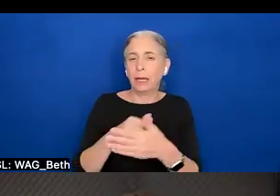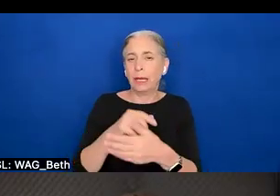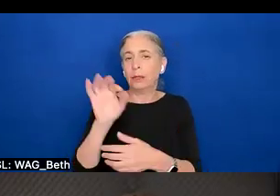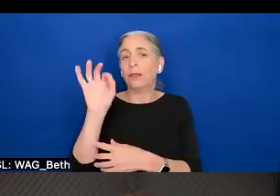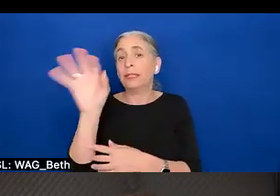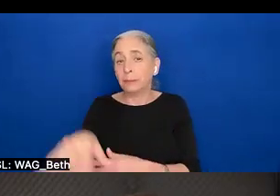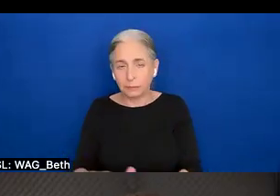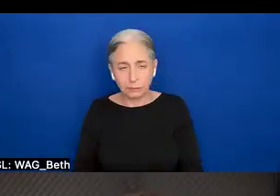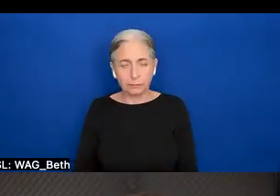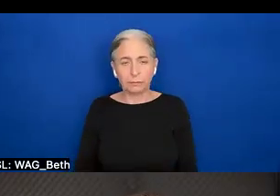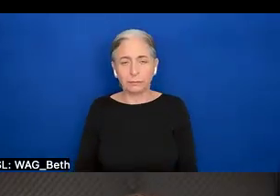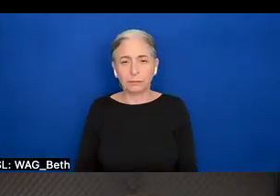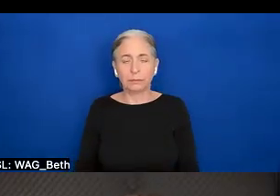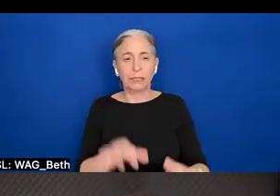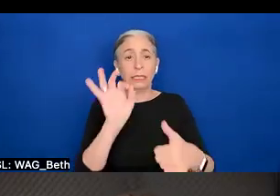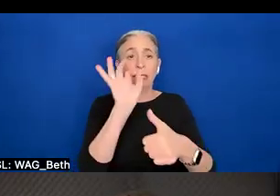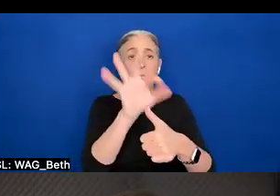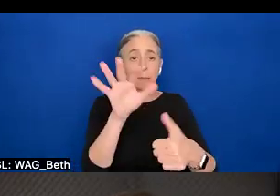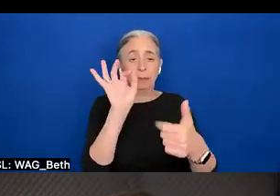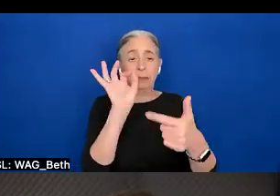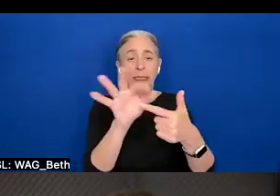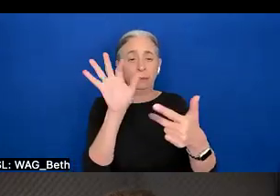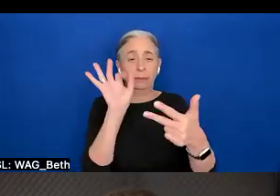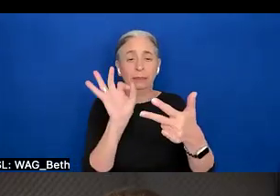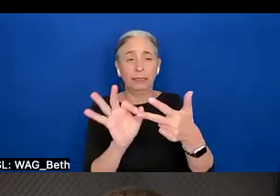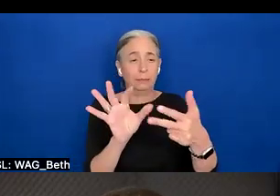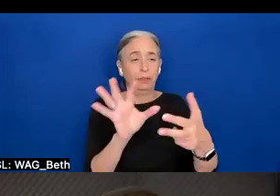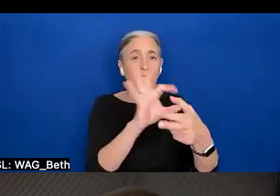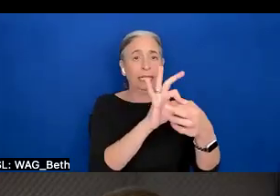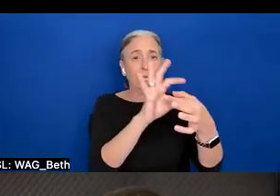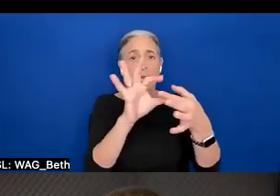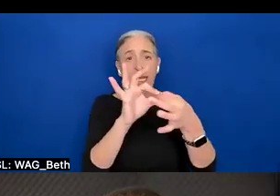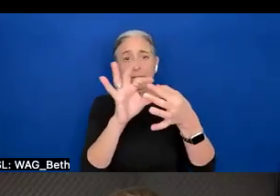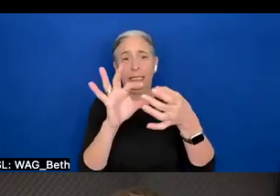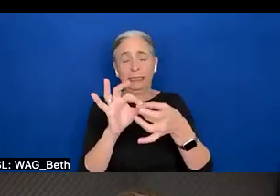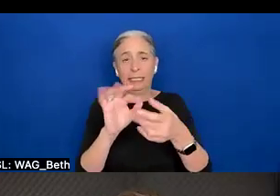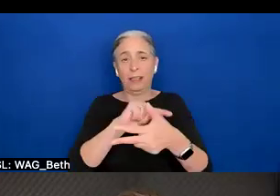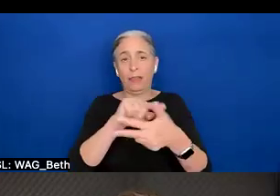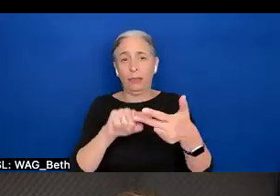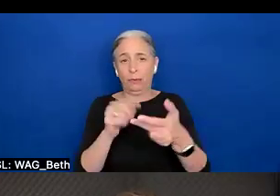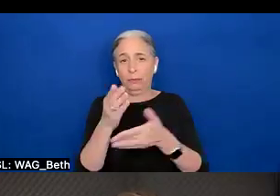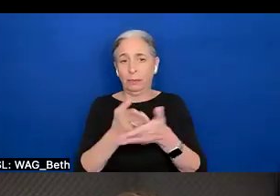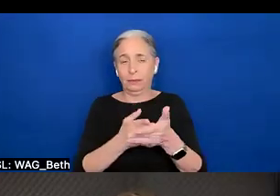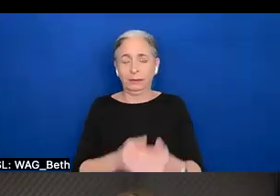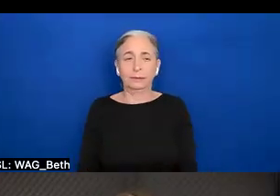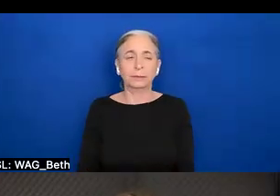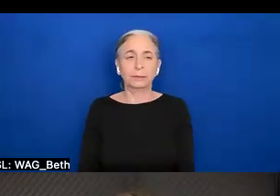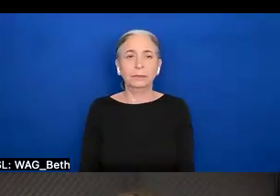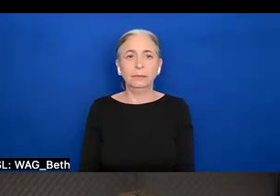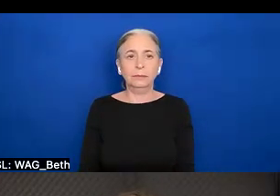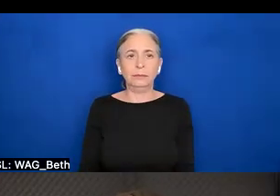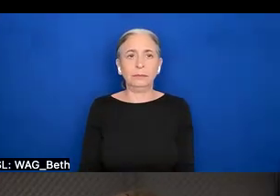All the tips will be about the connection between those